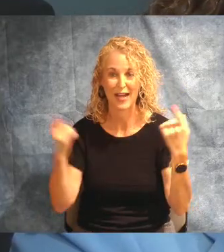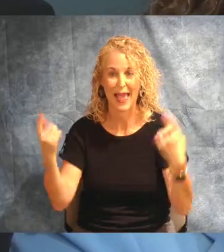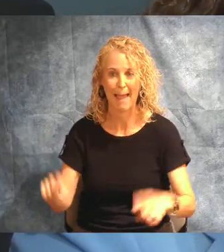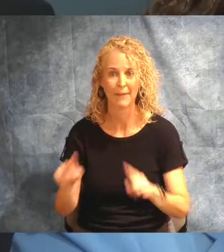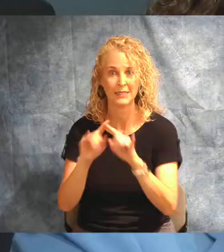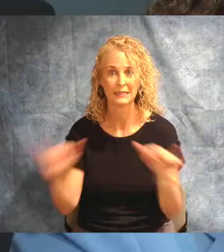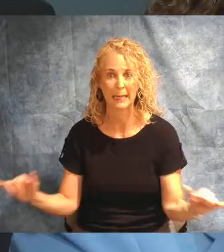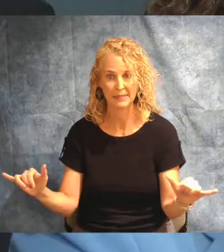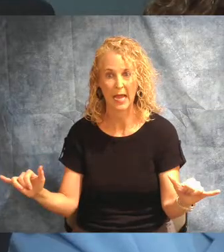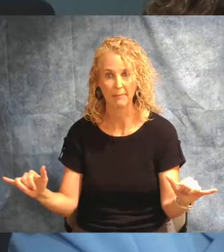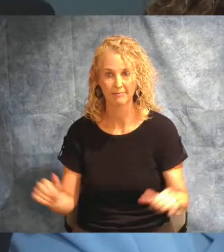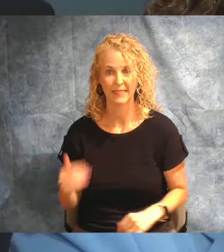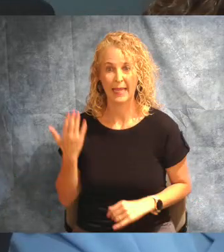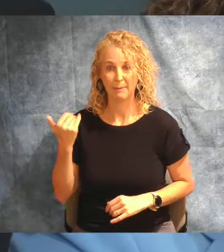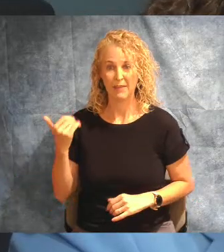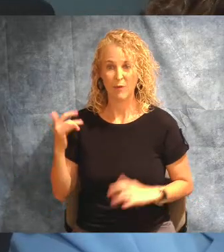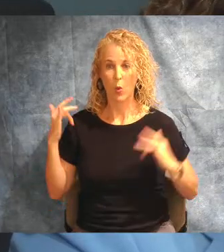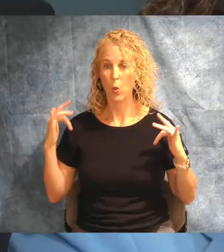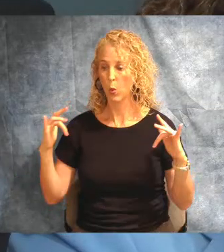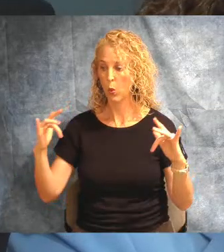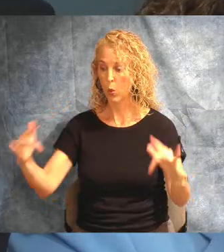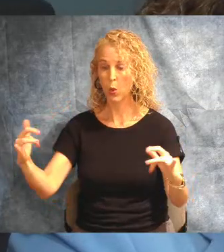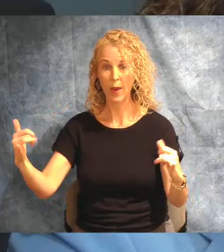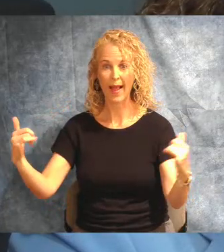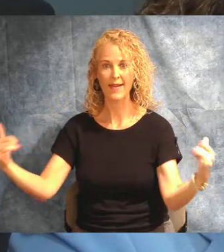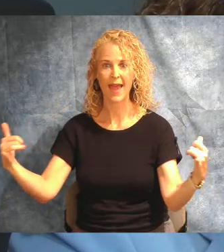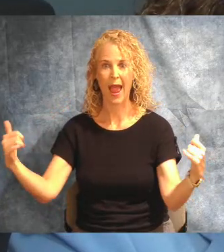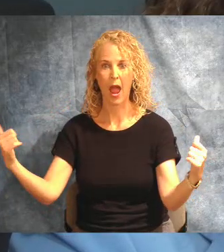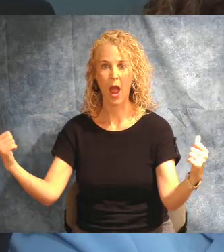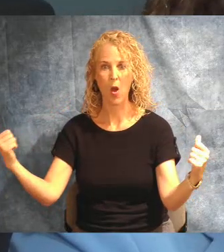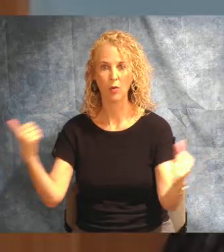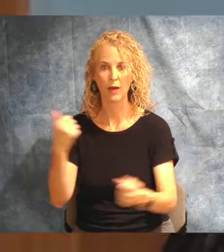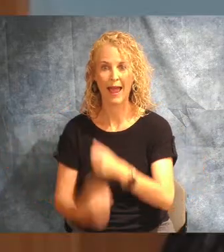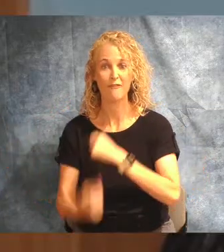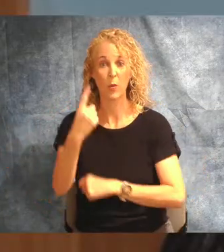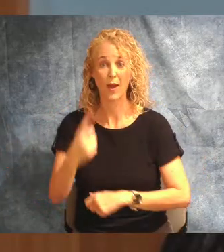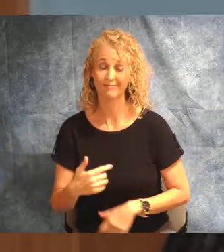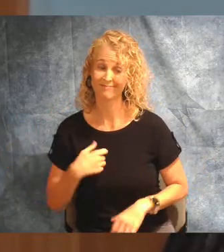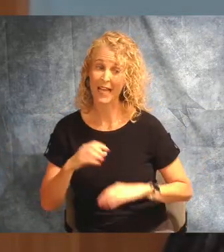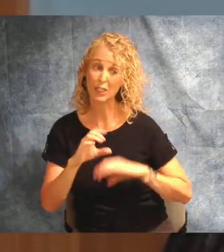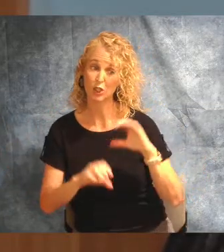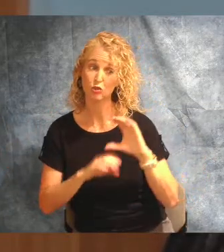work and everybody started to do work at the same time. It it is construction season. Yes. this is